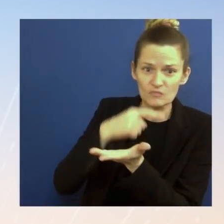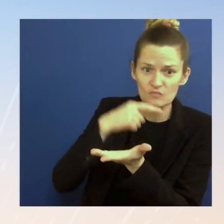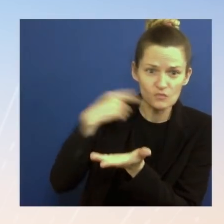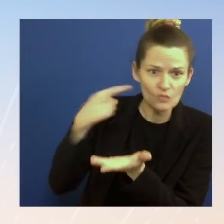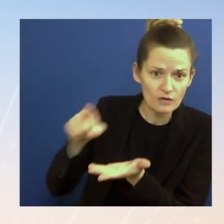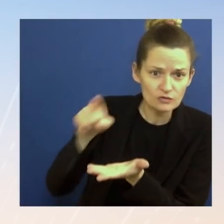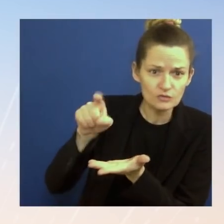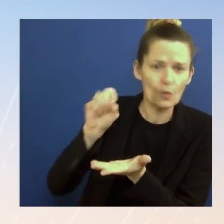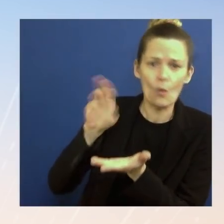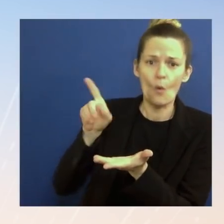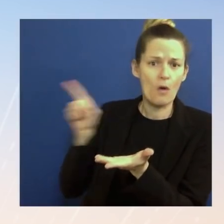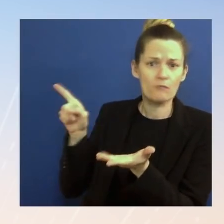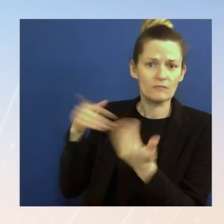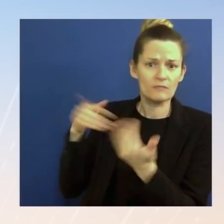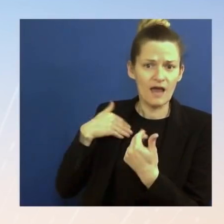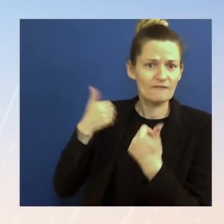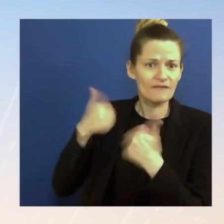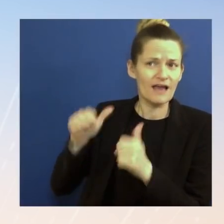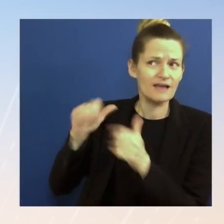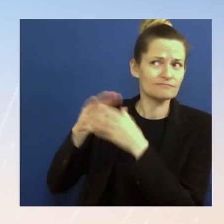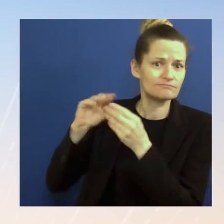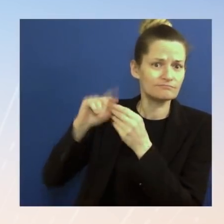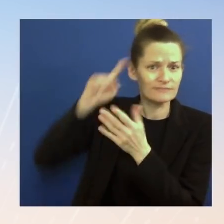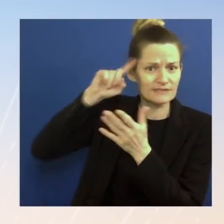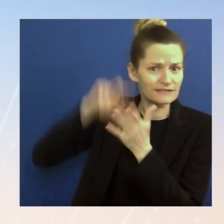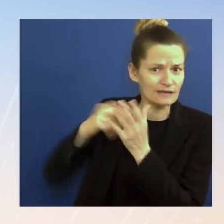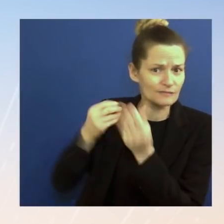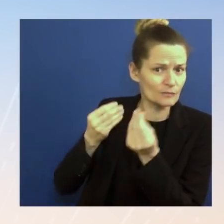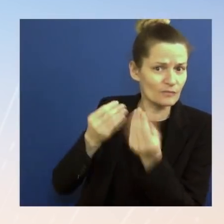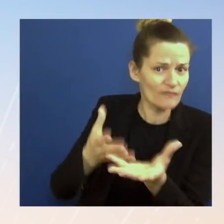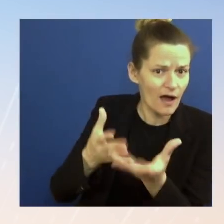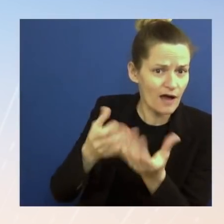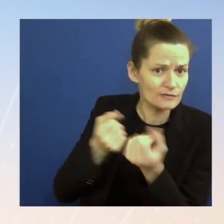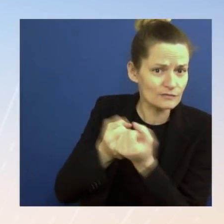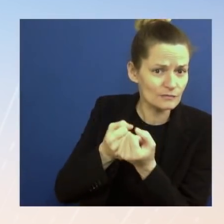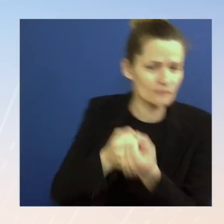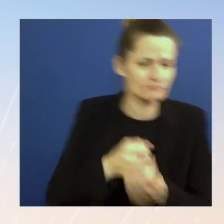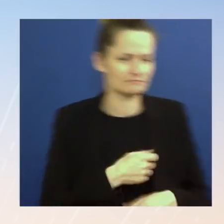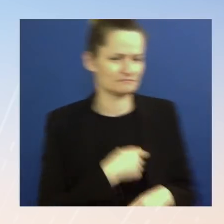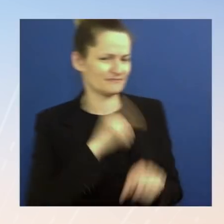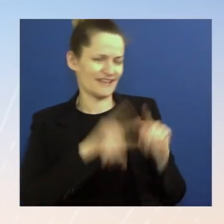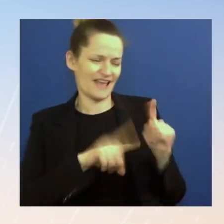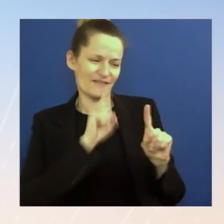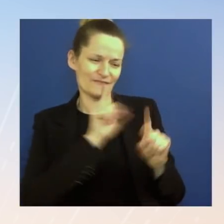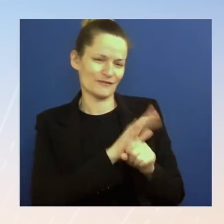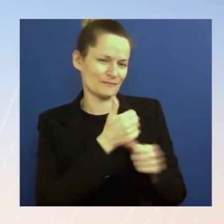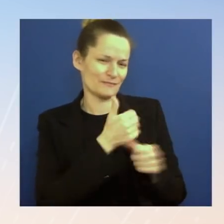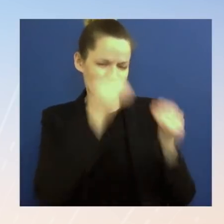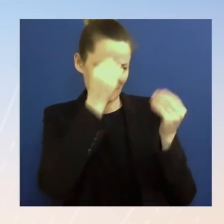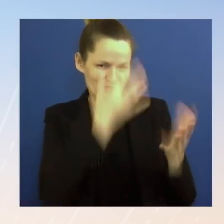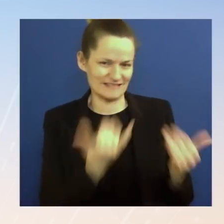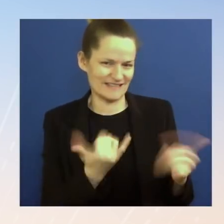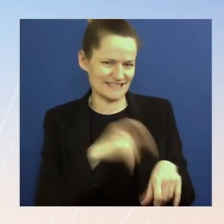or detail any intelligence from here at this point in time. The Press: Okay. Moving on to the Russia-Ukraine talks: